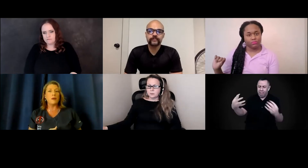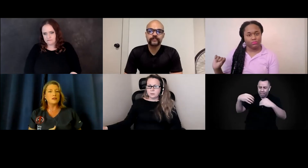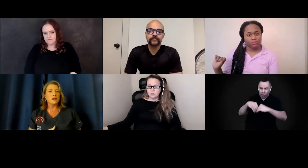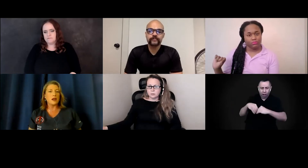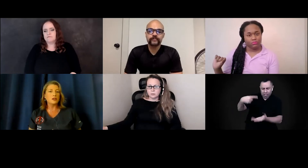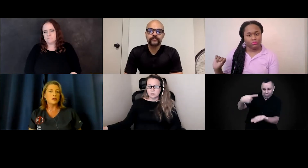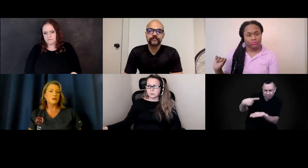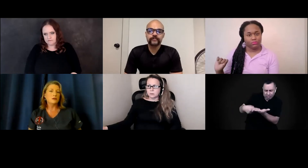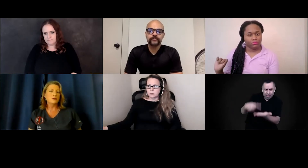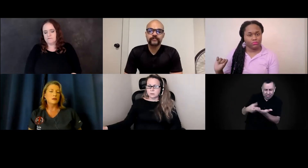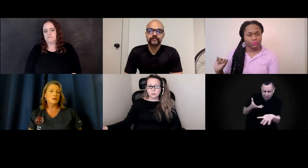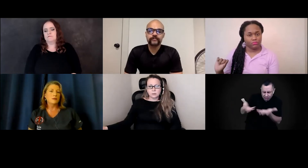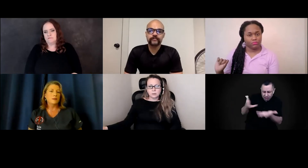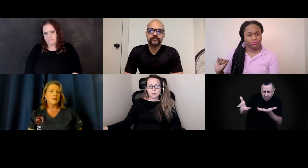best selection.